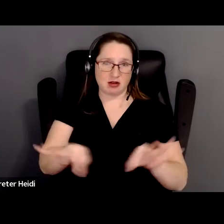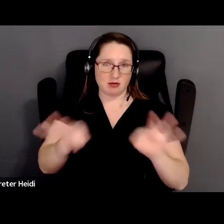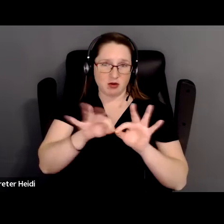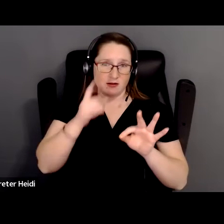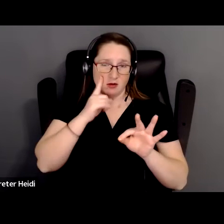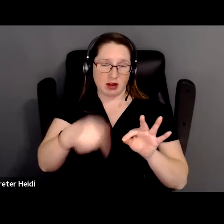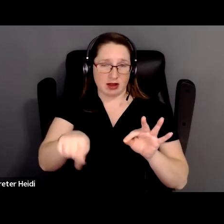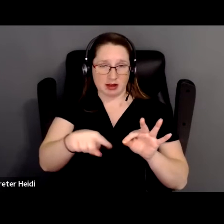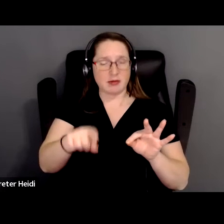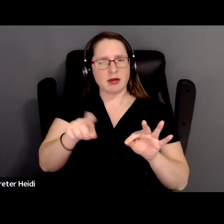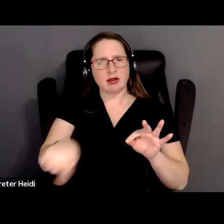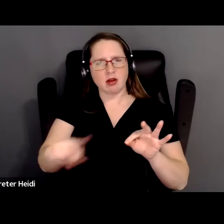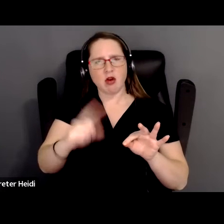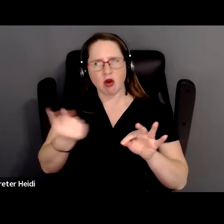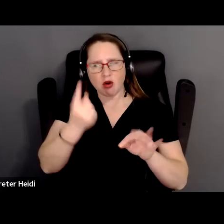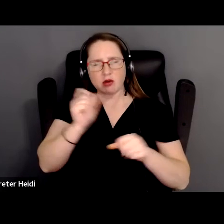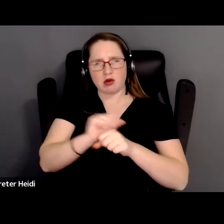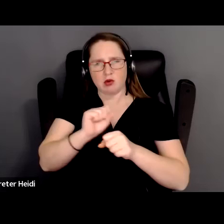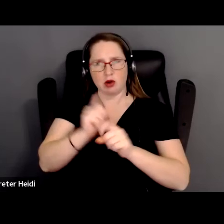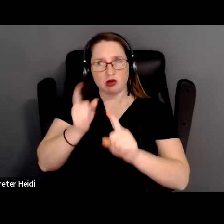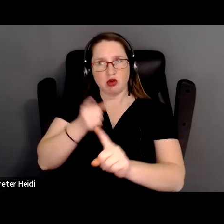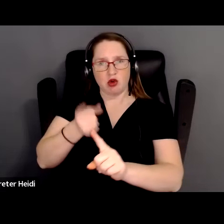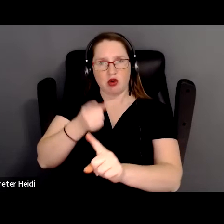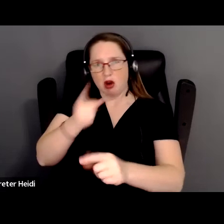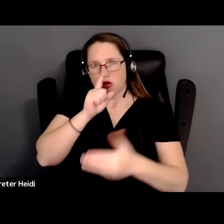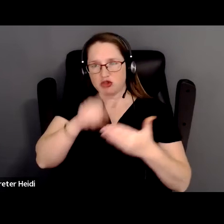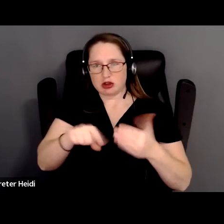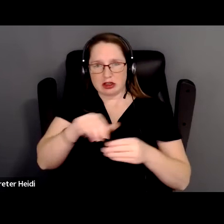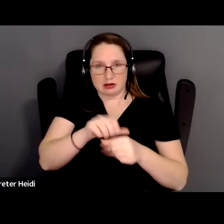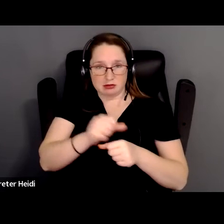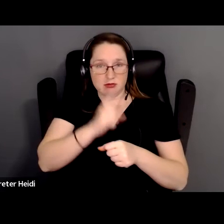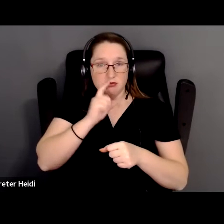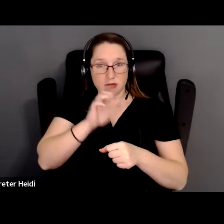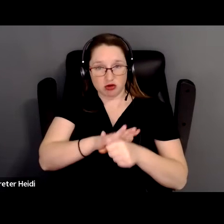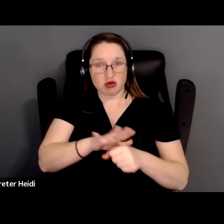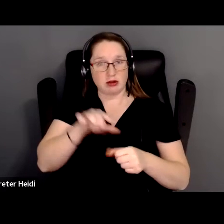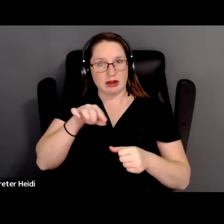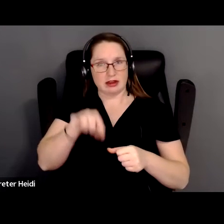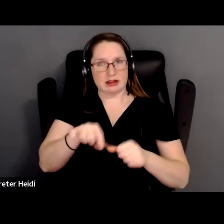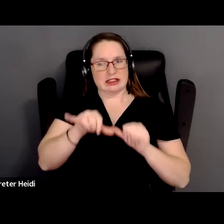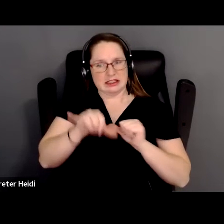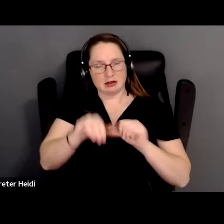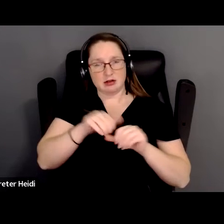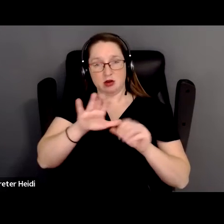that they always work towards checking in and making sure this stays in your plan and is that